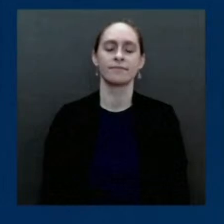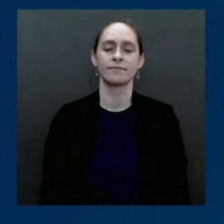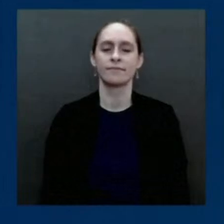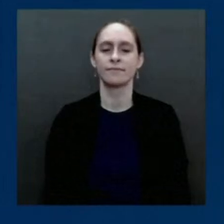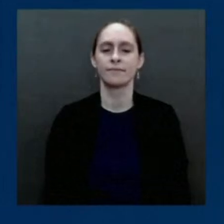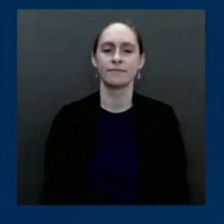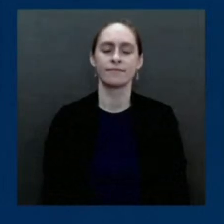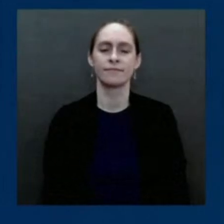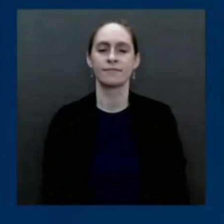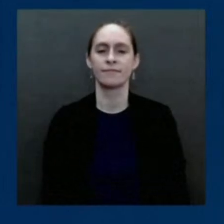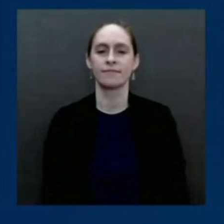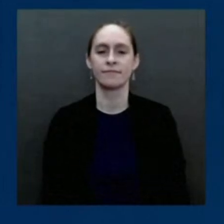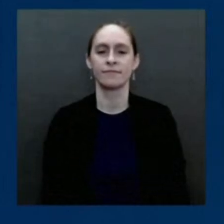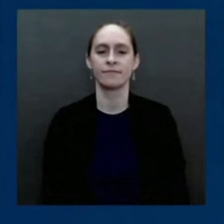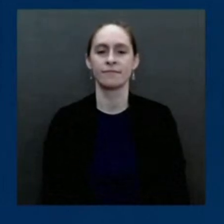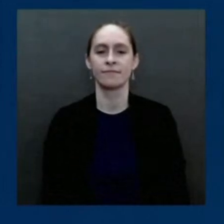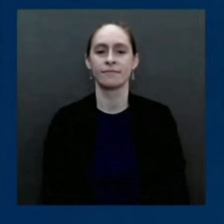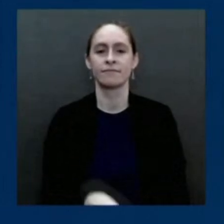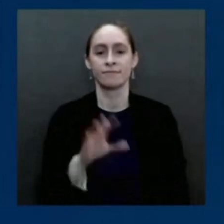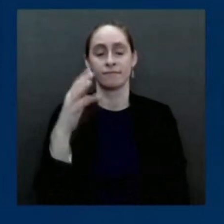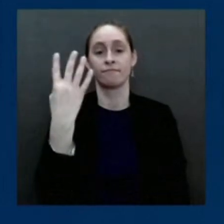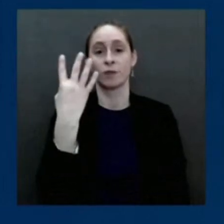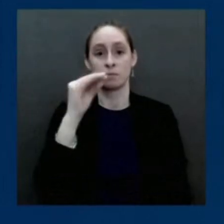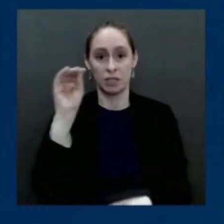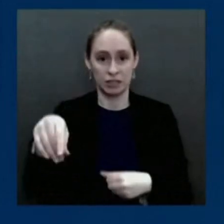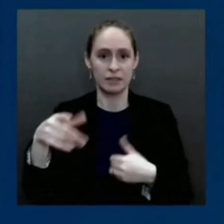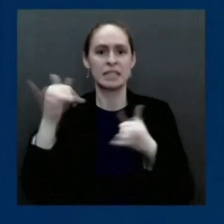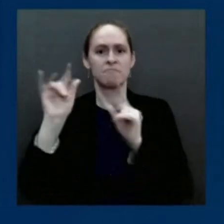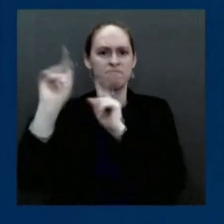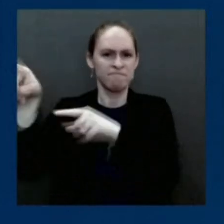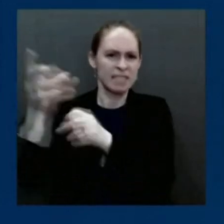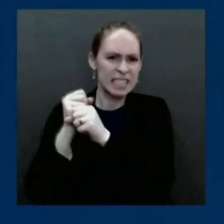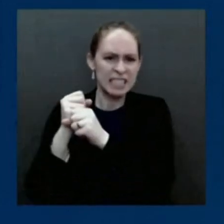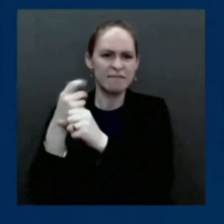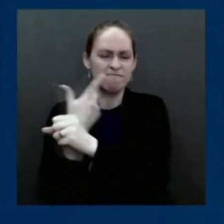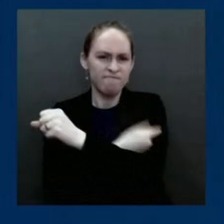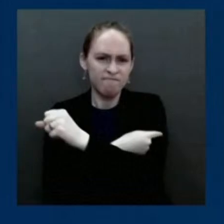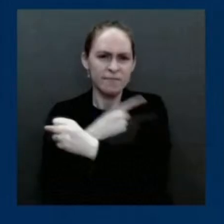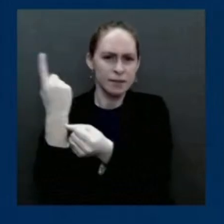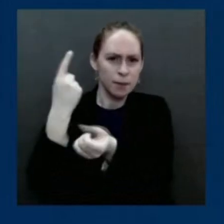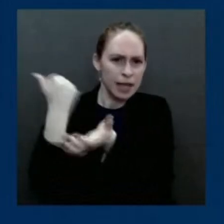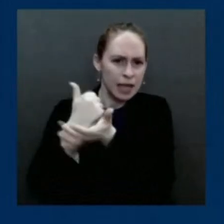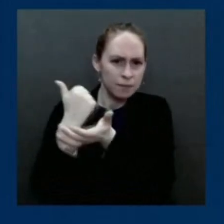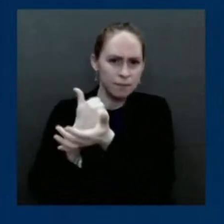SUPPLEMENTAL OXYGEN WITH OMICRON COMPARED TO 99% IN A PRIOR WAVE.